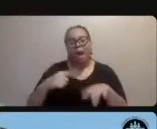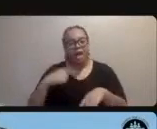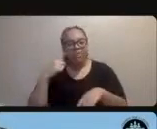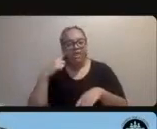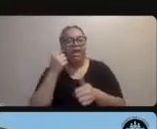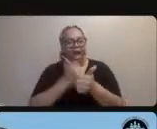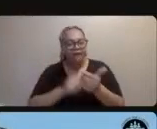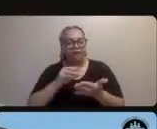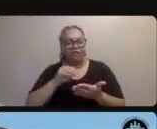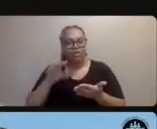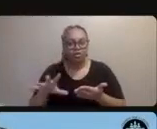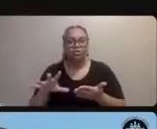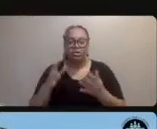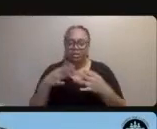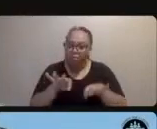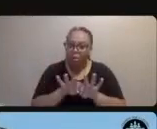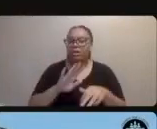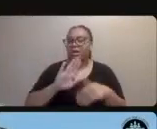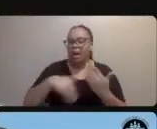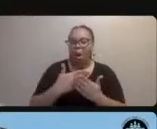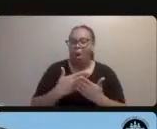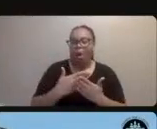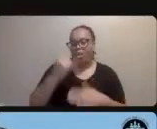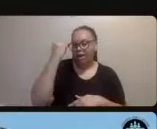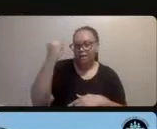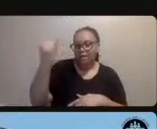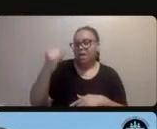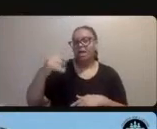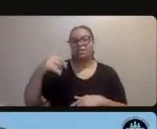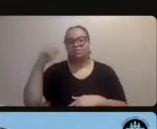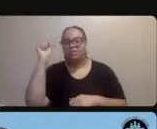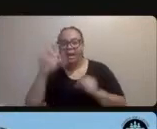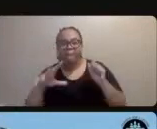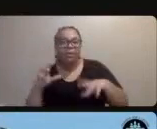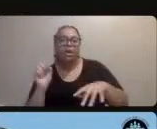SO AGAIN, WE'RE KIND OF A SMALL